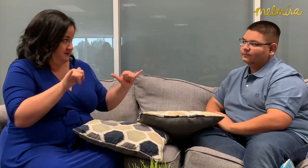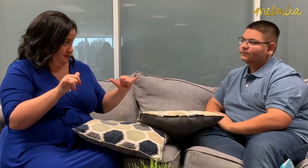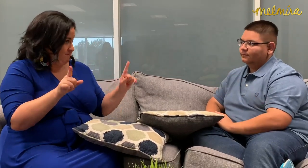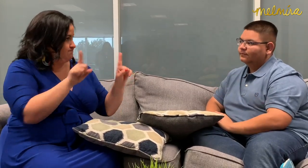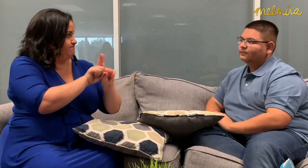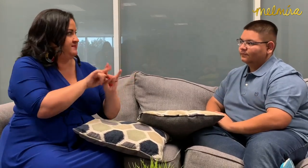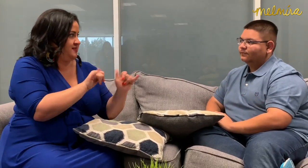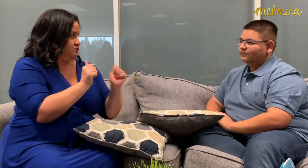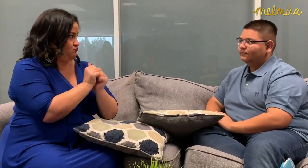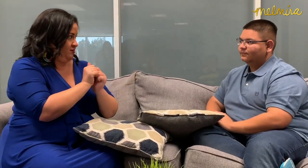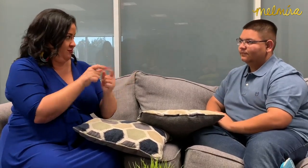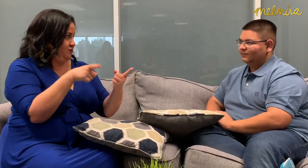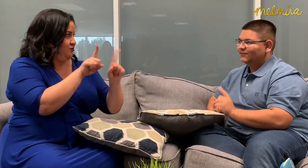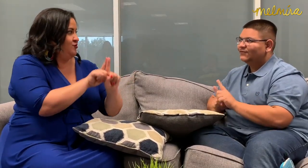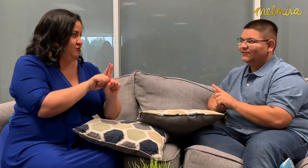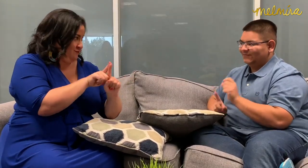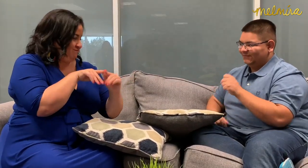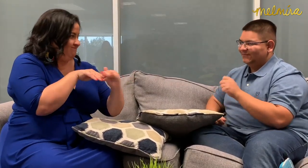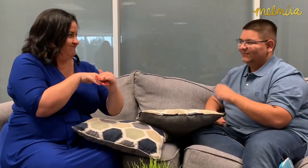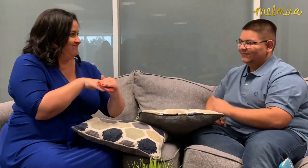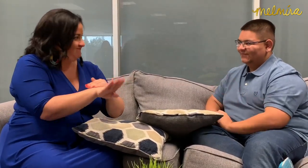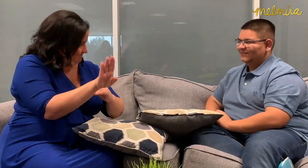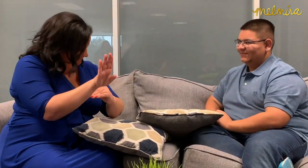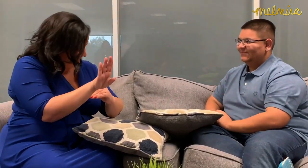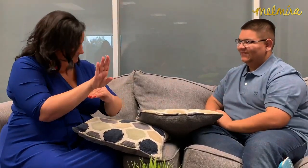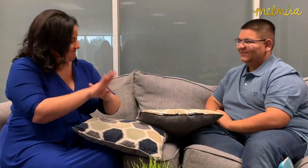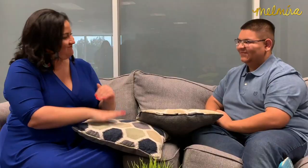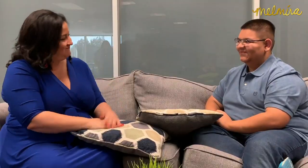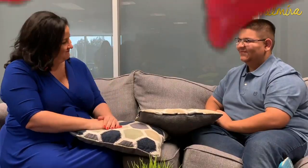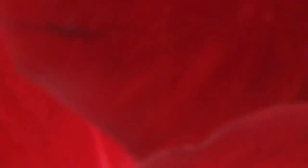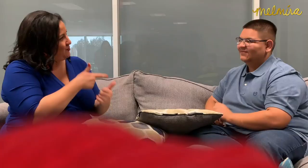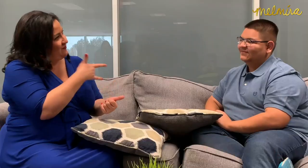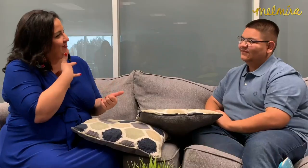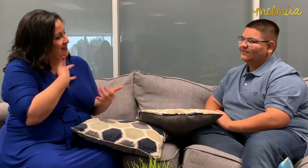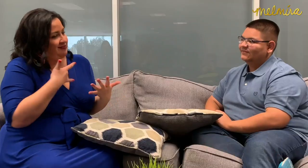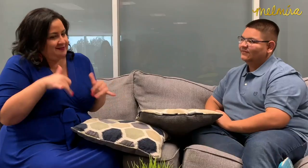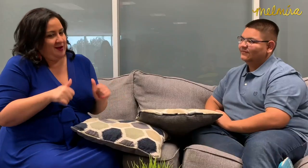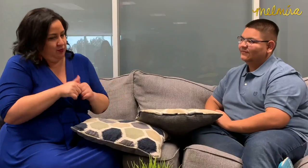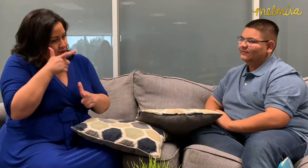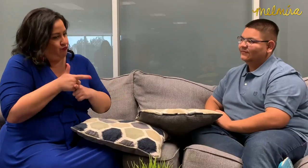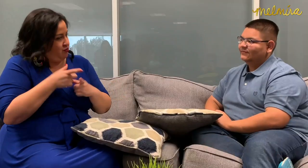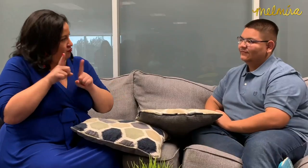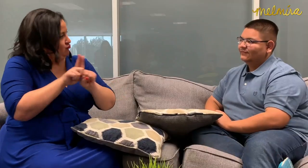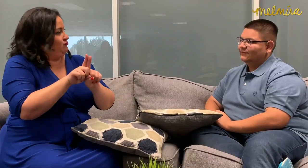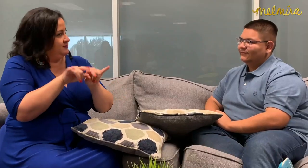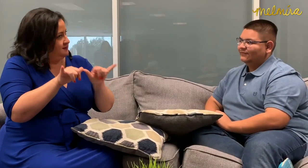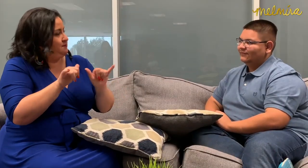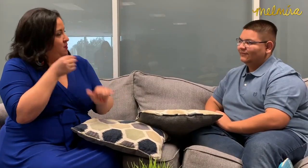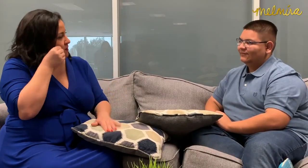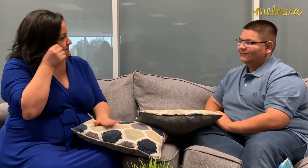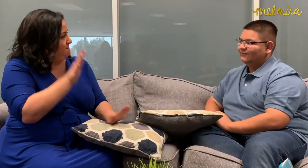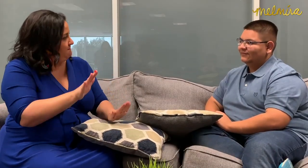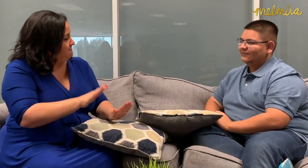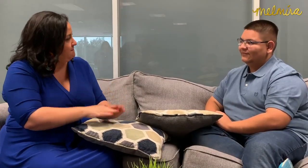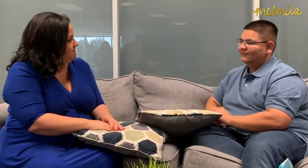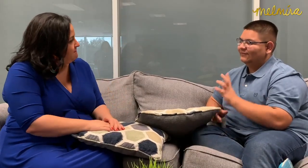So you both entered the family together. How did you feel being with your brother and adopted into same home together?